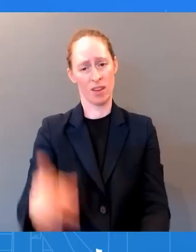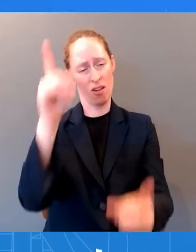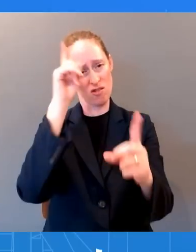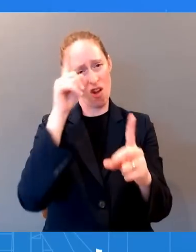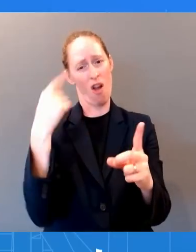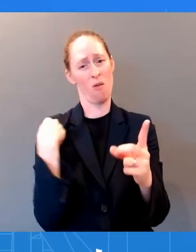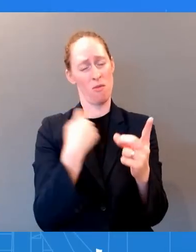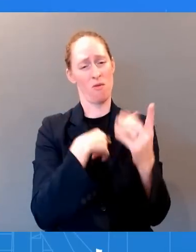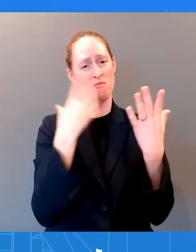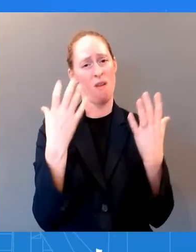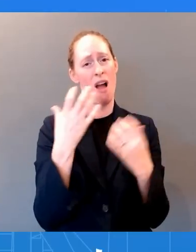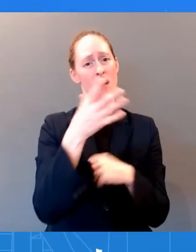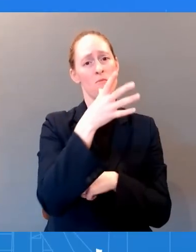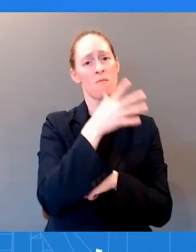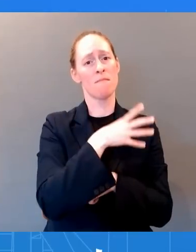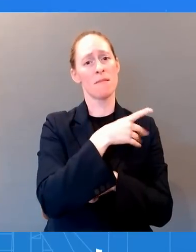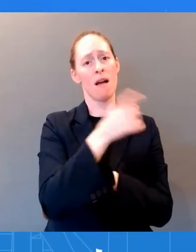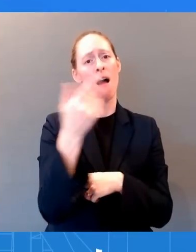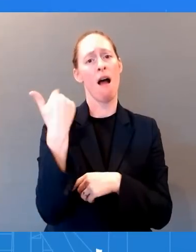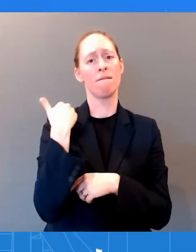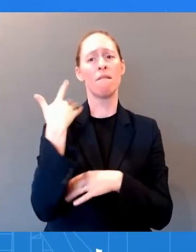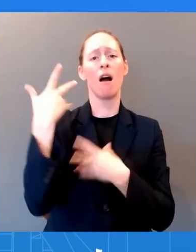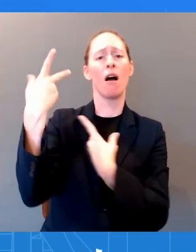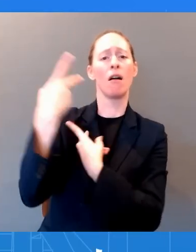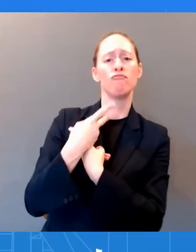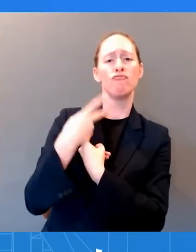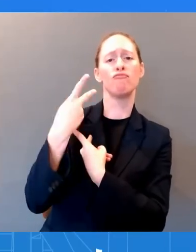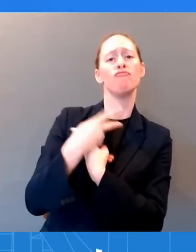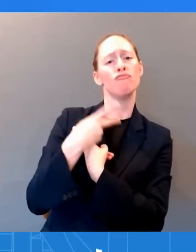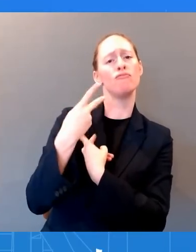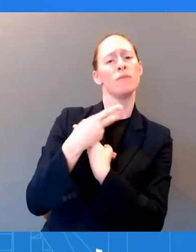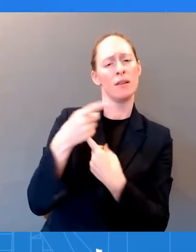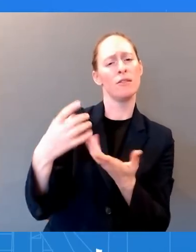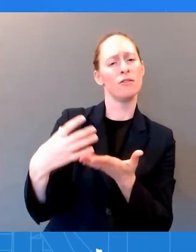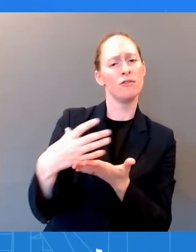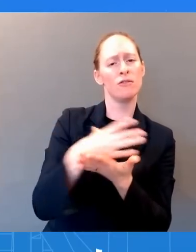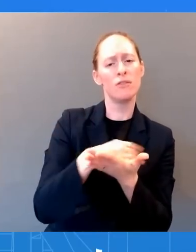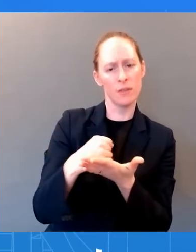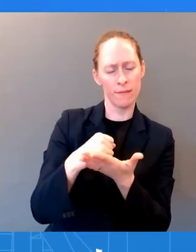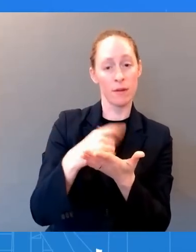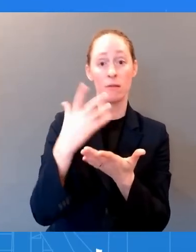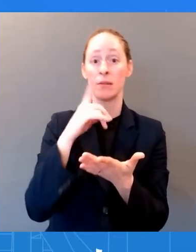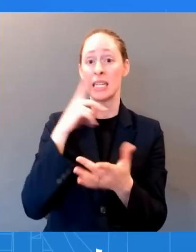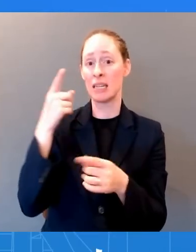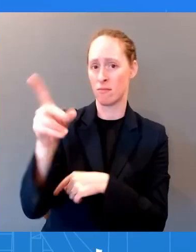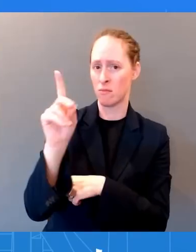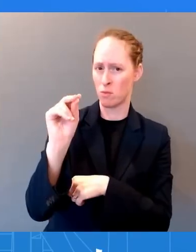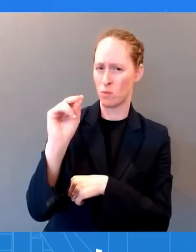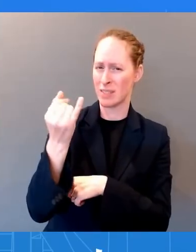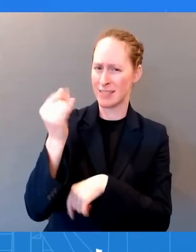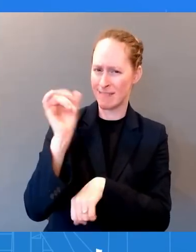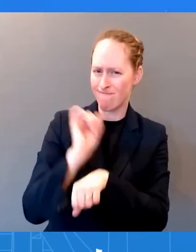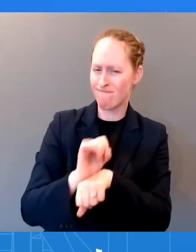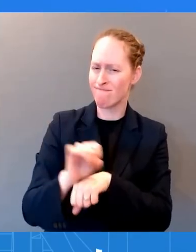Clearly, that's a decision that they have to make. The Department of Justice is doing that every -- everything that they can as well in states,